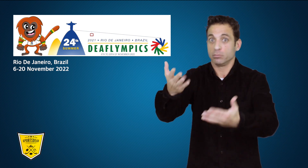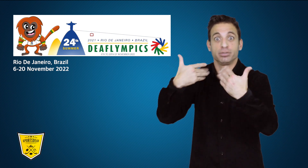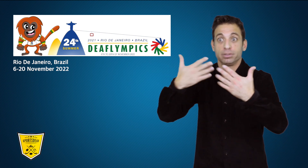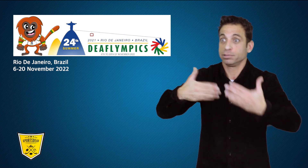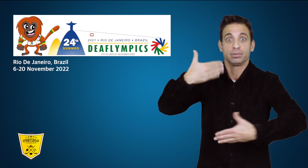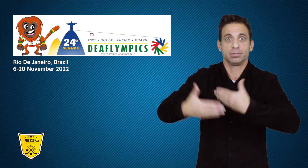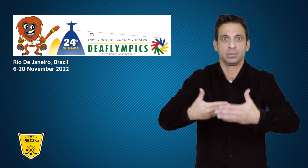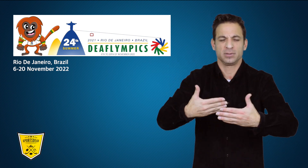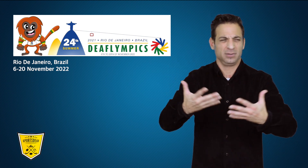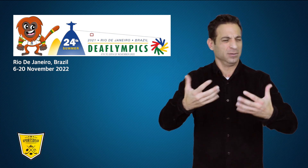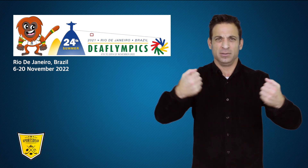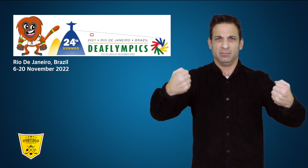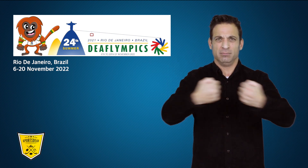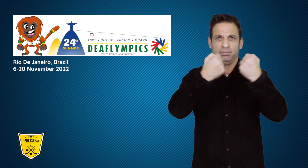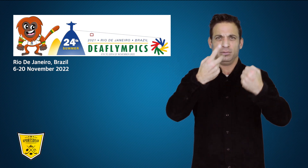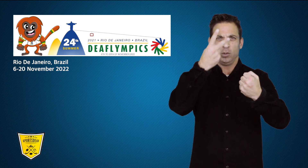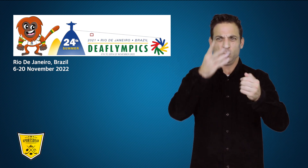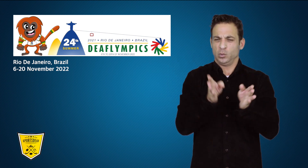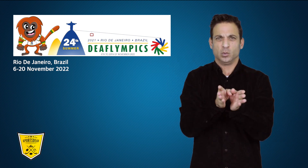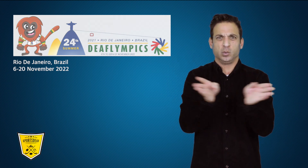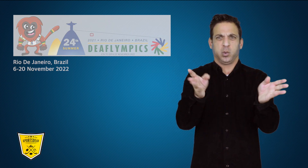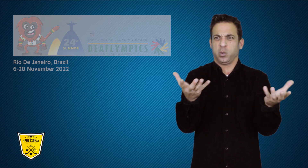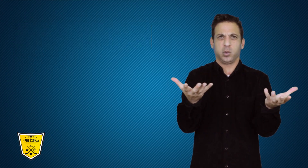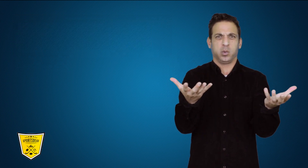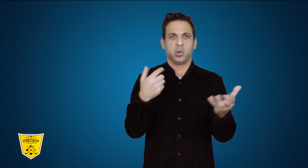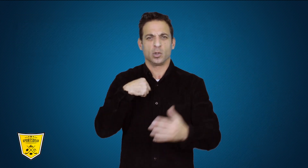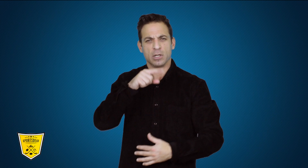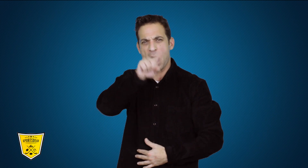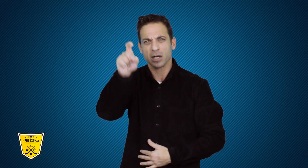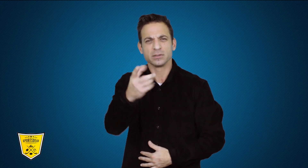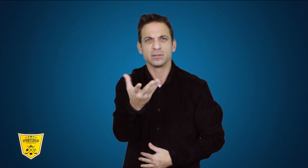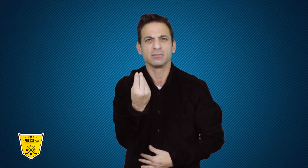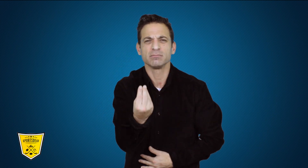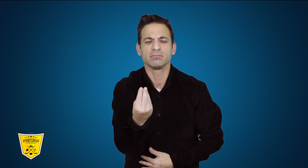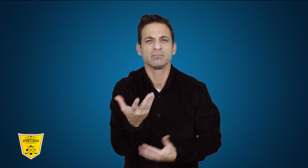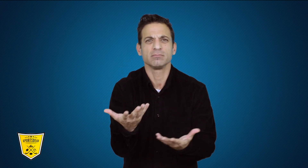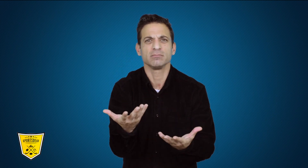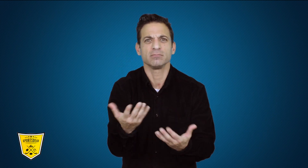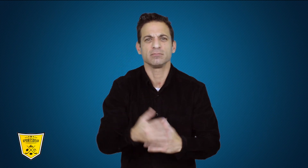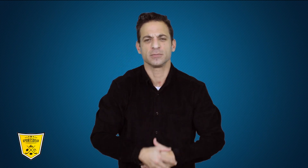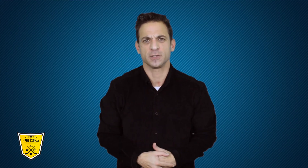Why are there two Deaflympics events announced? We asked ICSD.